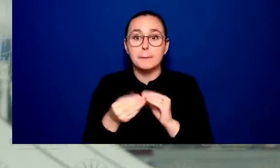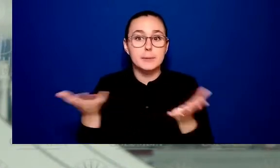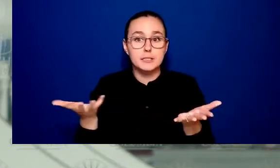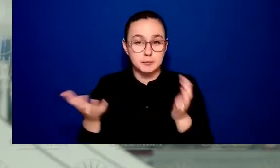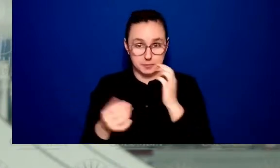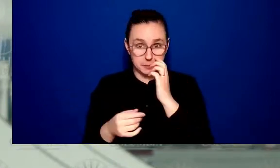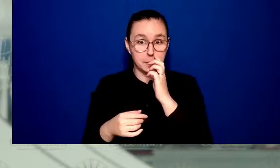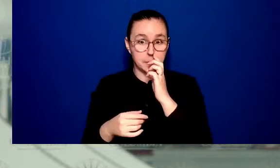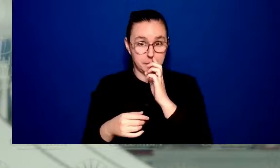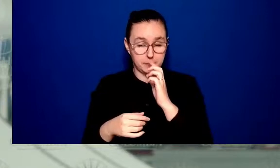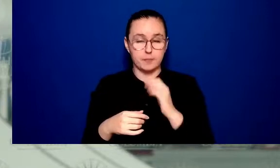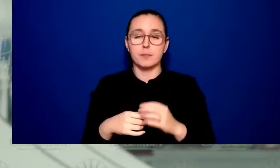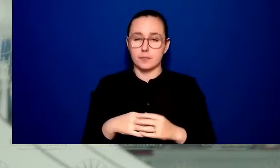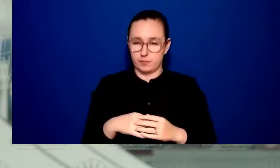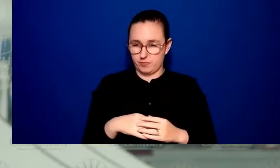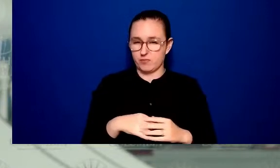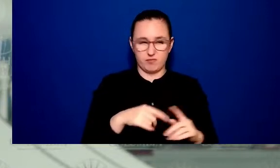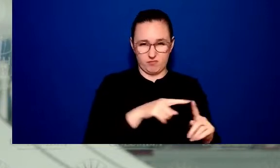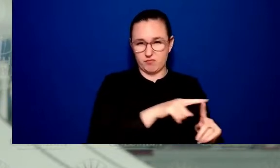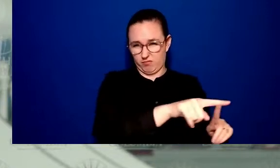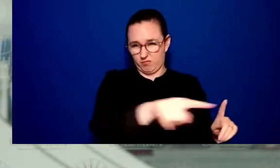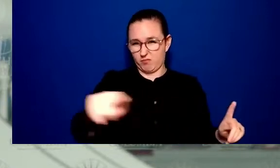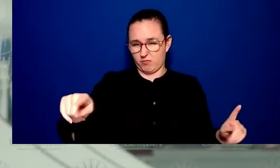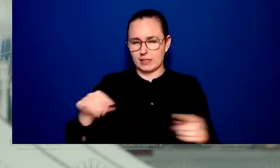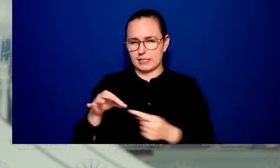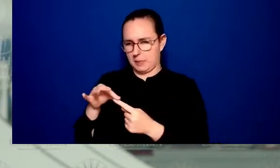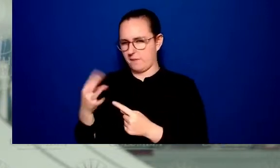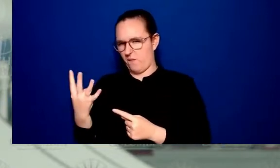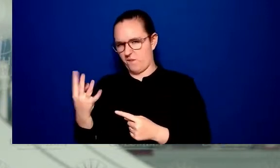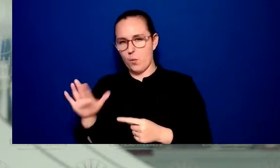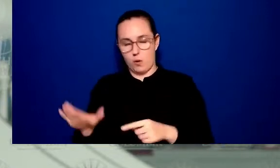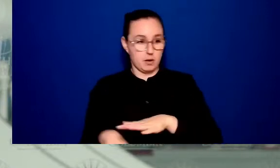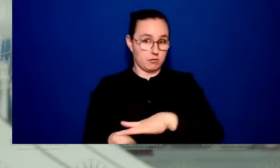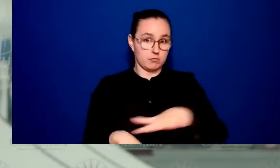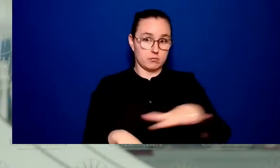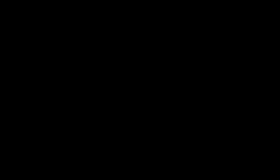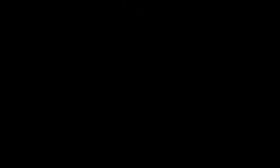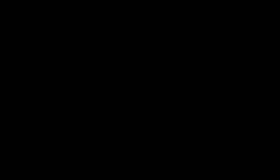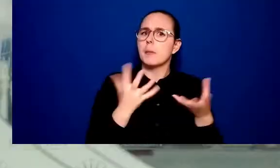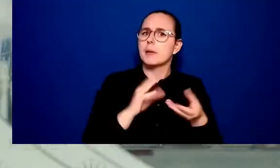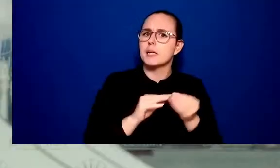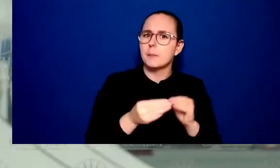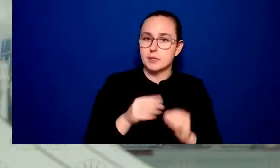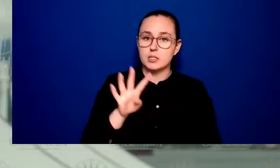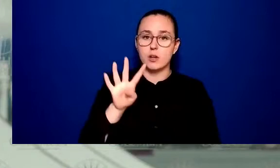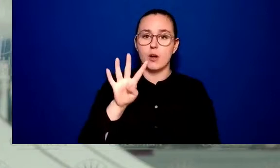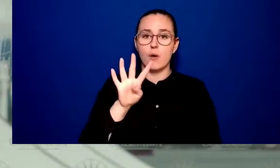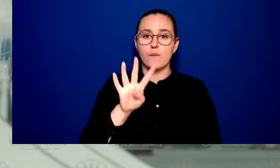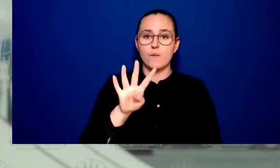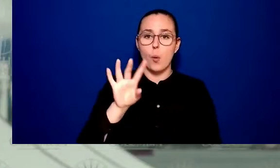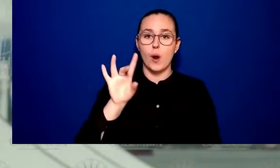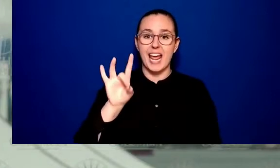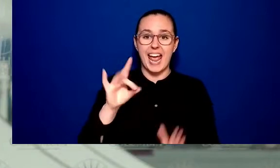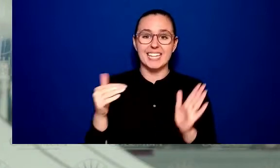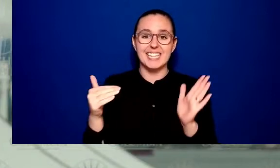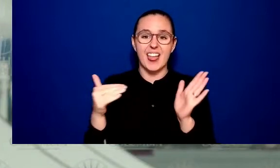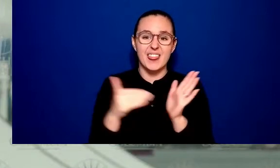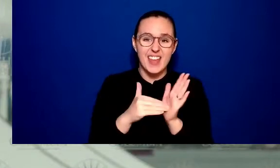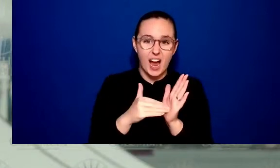died in 542 out of 546 care